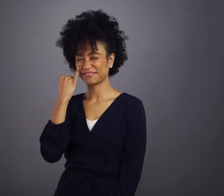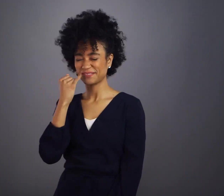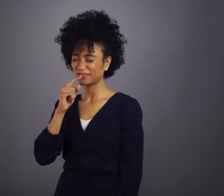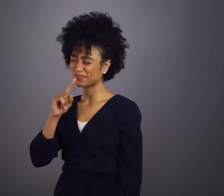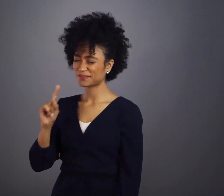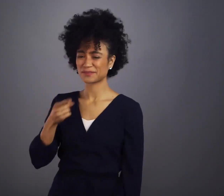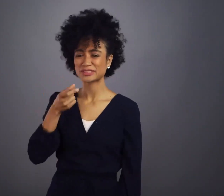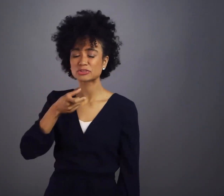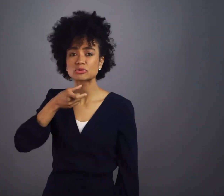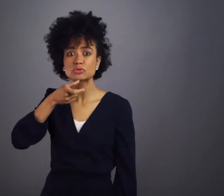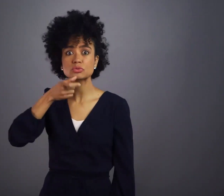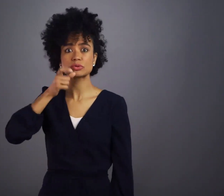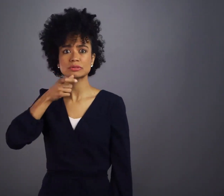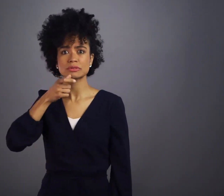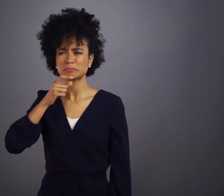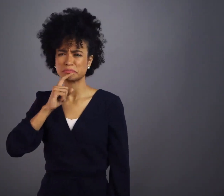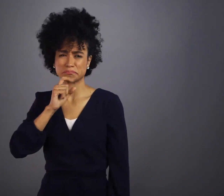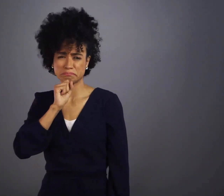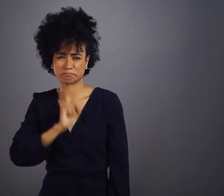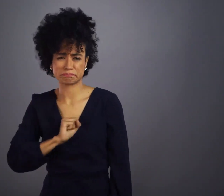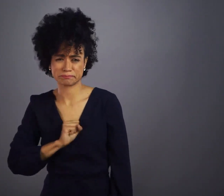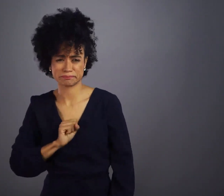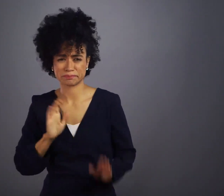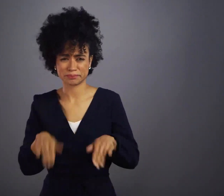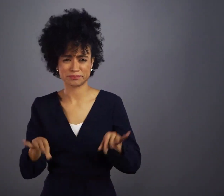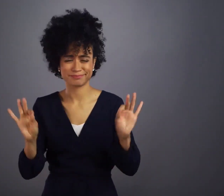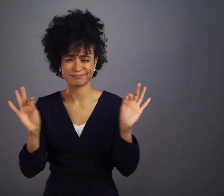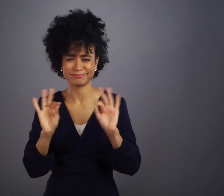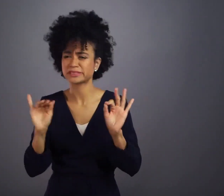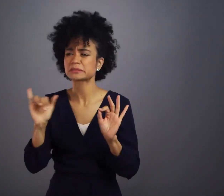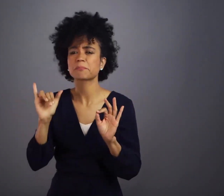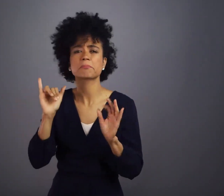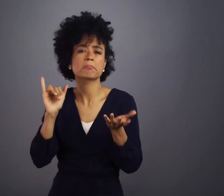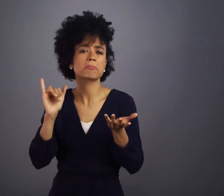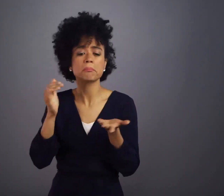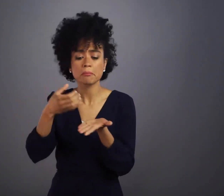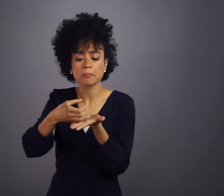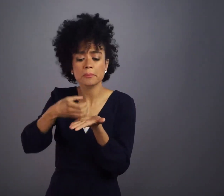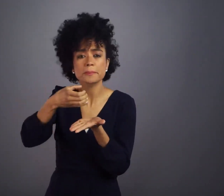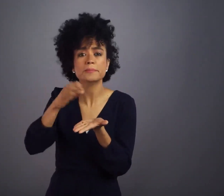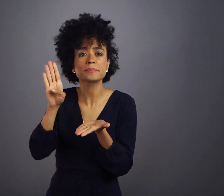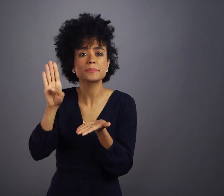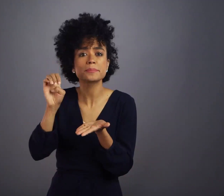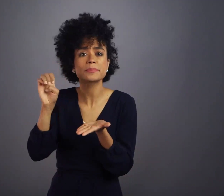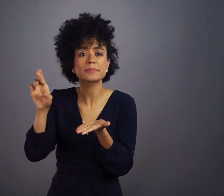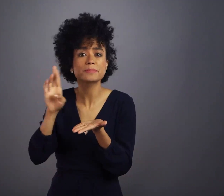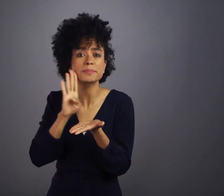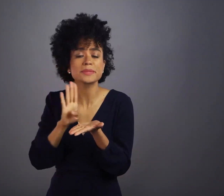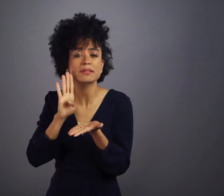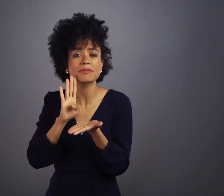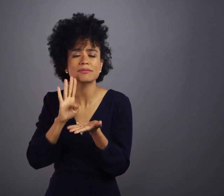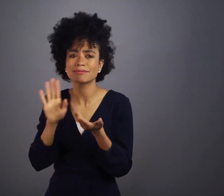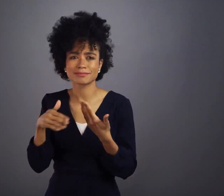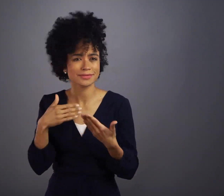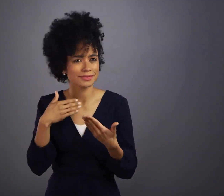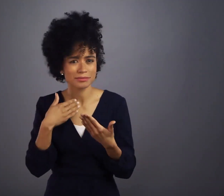The almost certain consequences that follow taking even a glass of beer do not crowd into the mind to deter us.